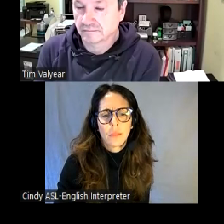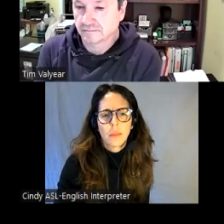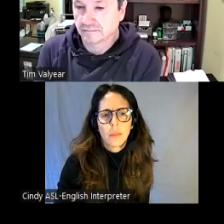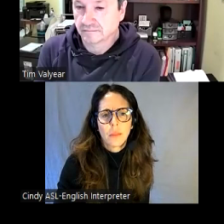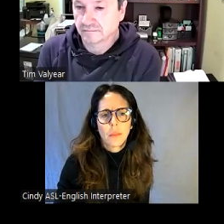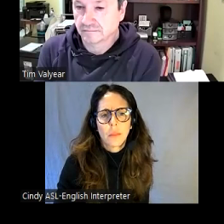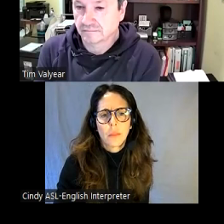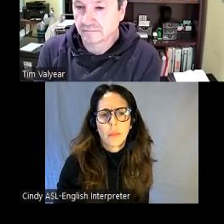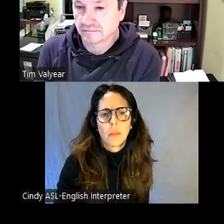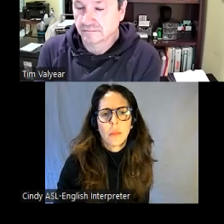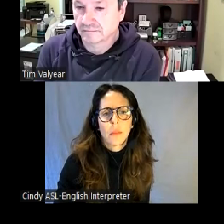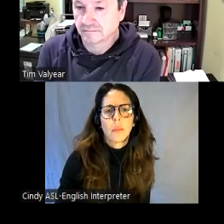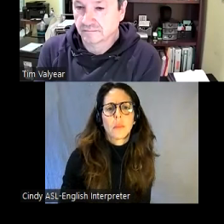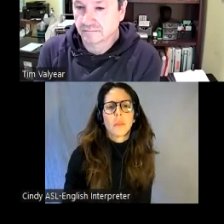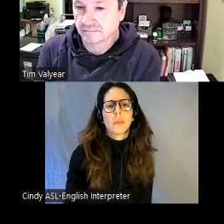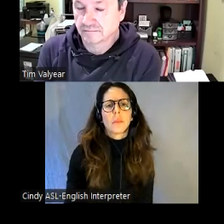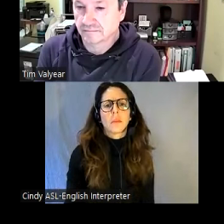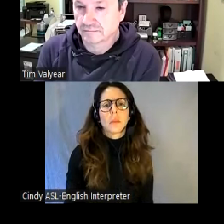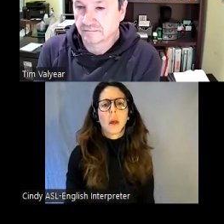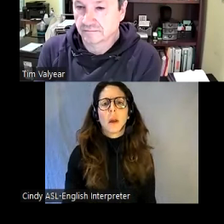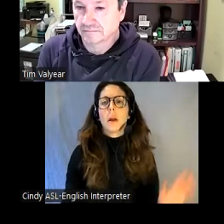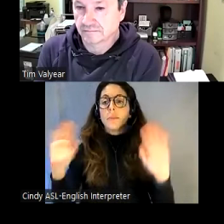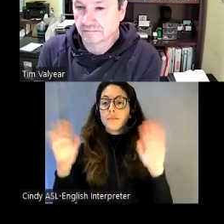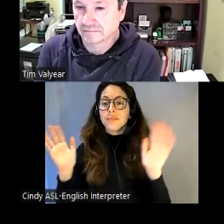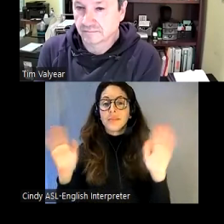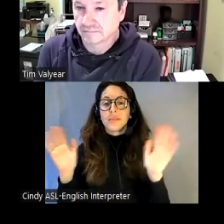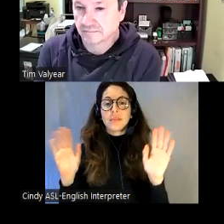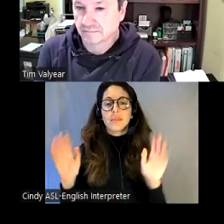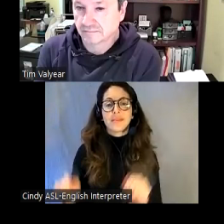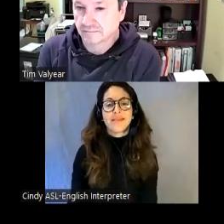it? » SPEAKER: I'm just checking